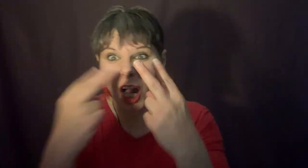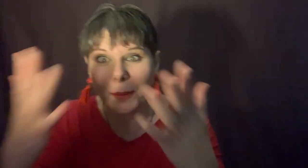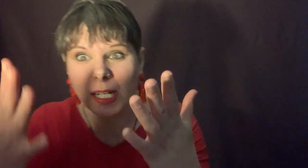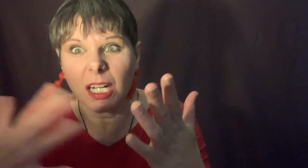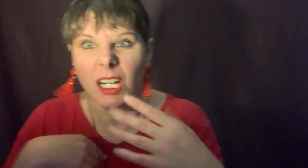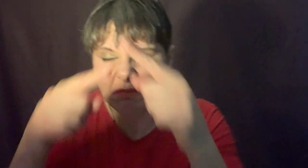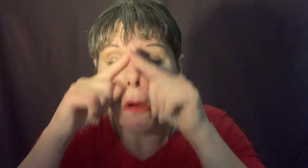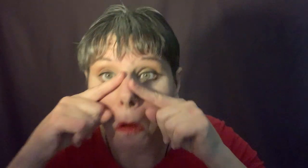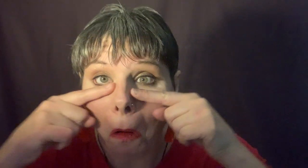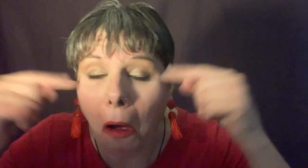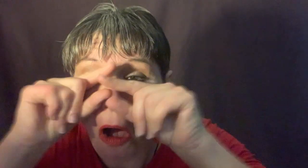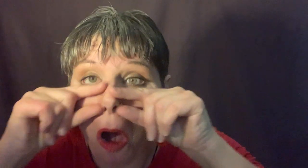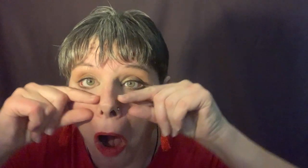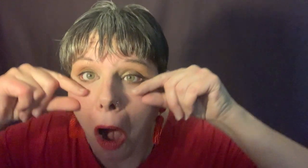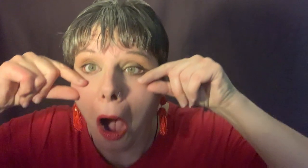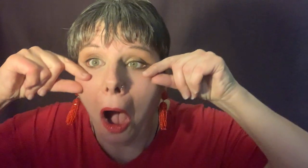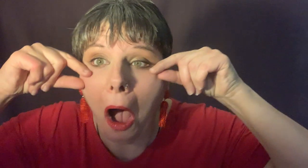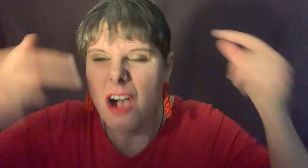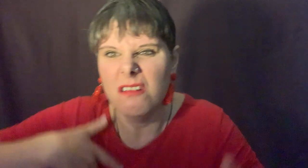Look at me! Do you see the bags under my eyes?